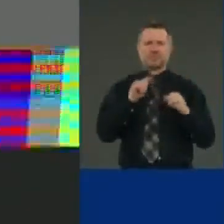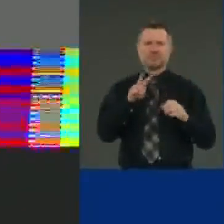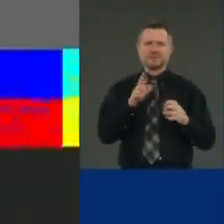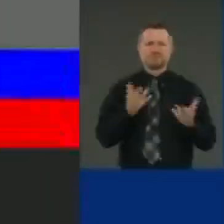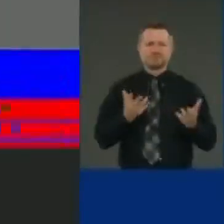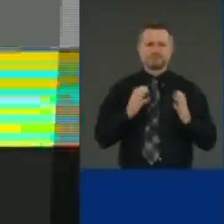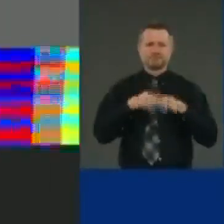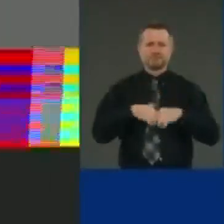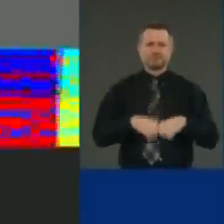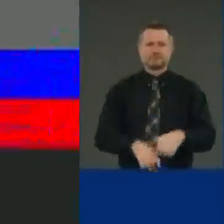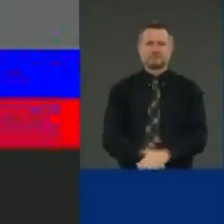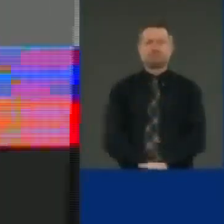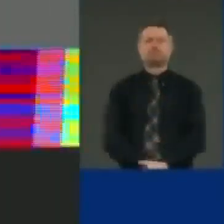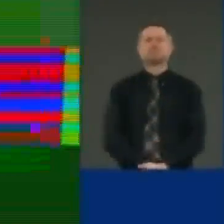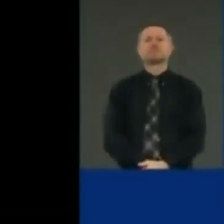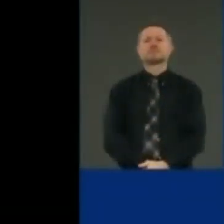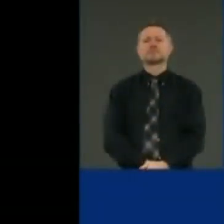WORK WITH THE SMALL BUSINESSES